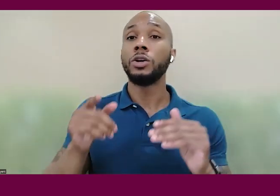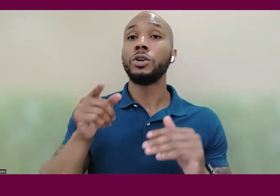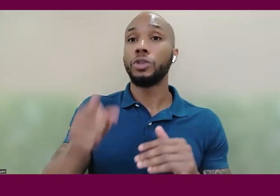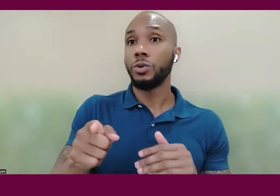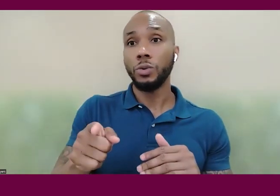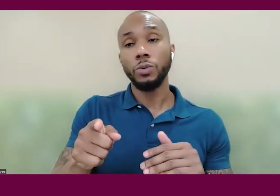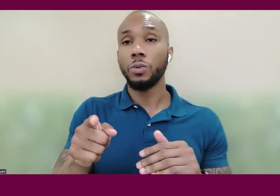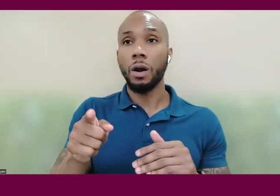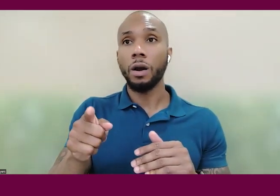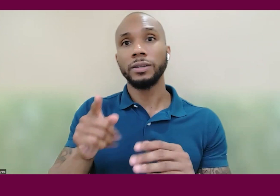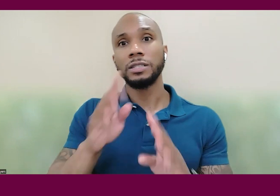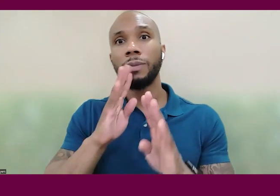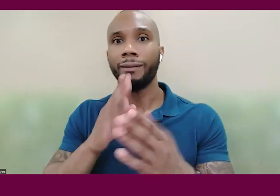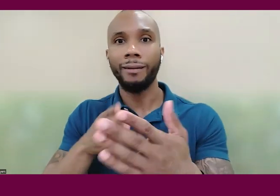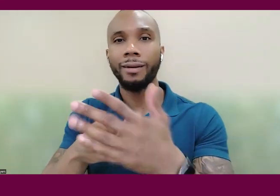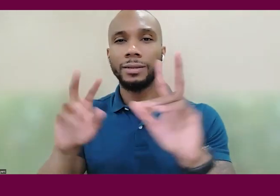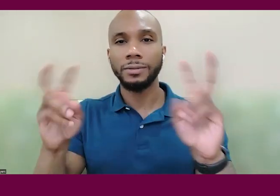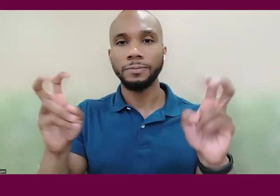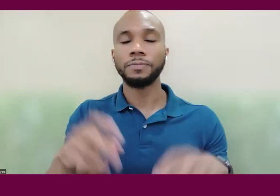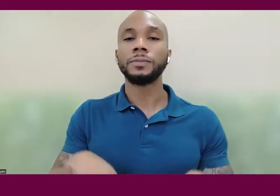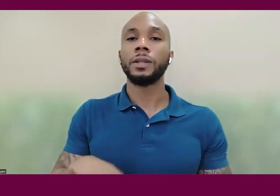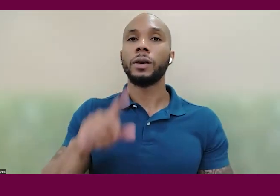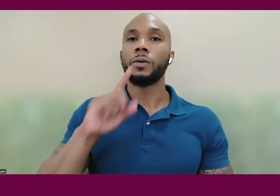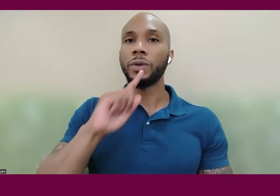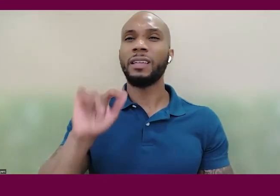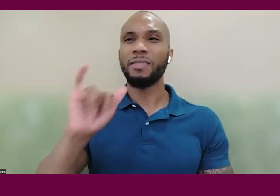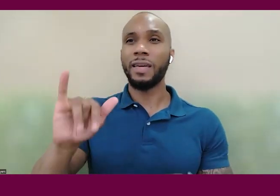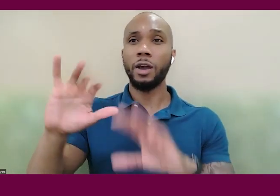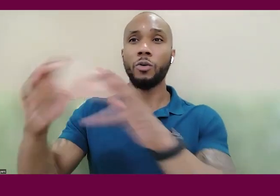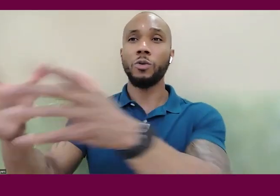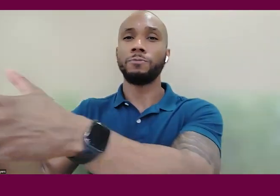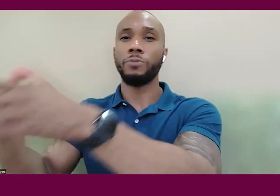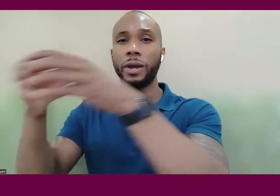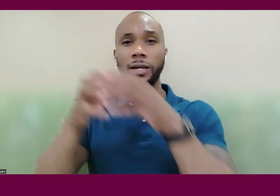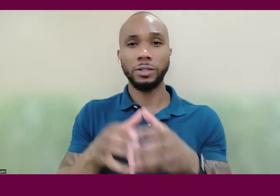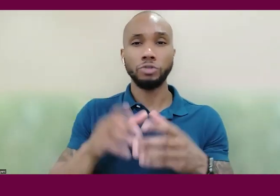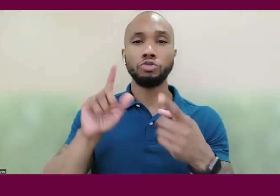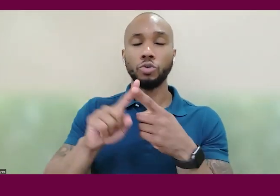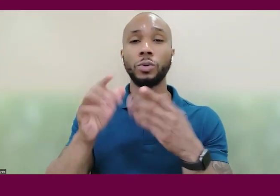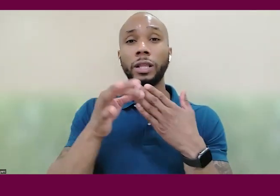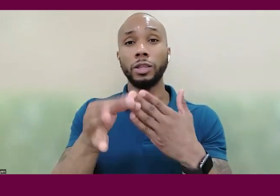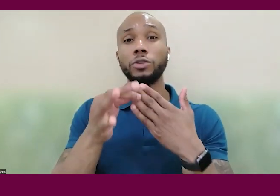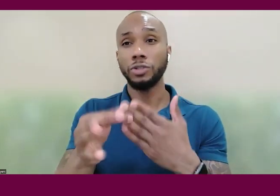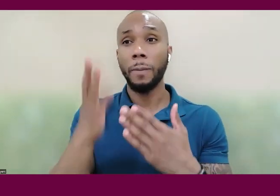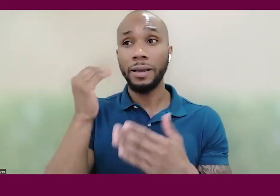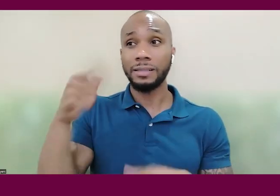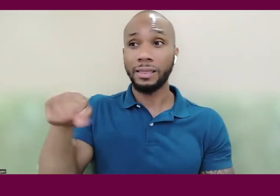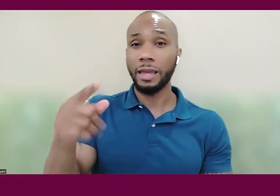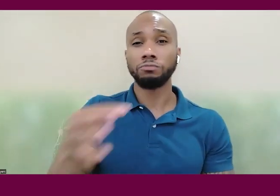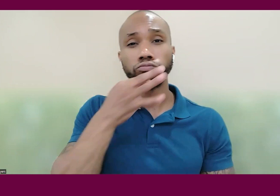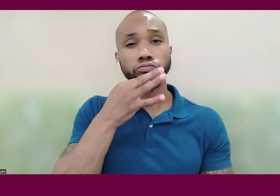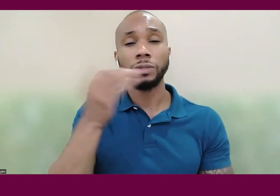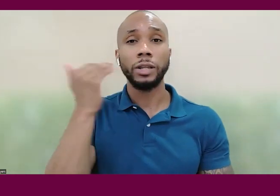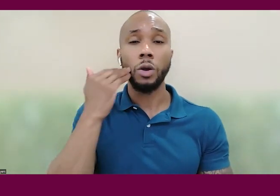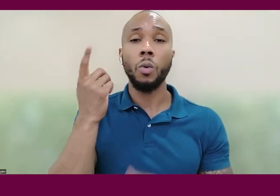you're speaking against and bring that group to the leadership because they know what they're doing.